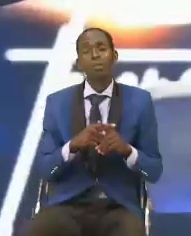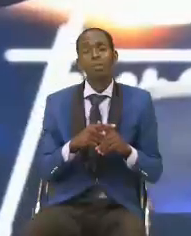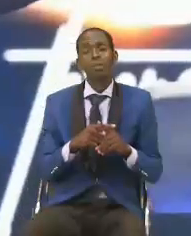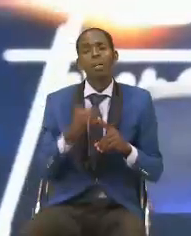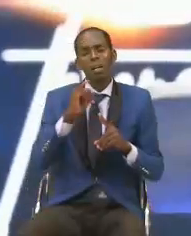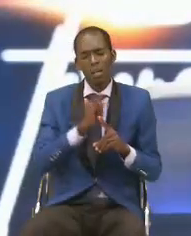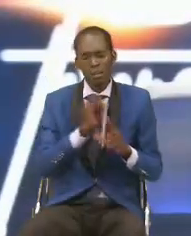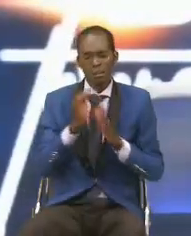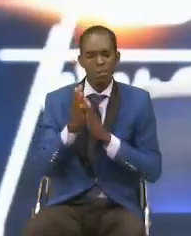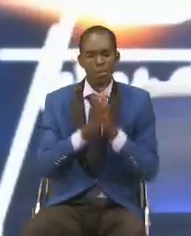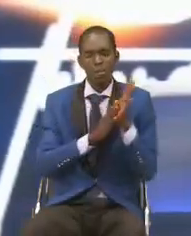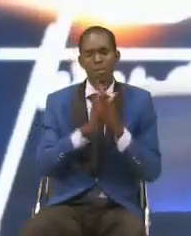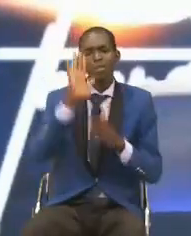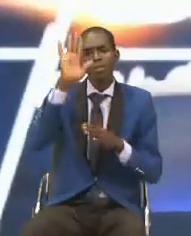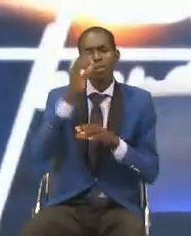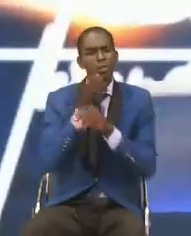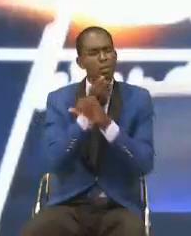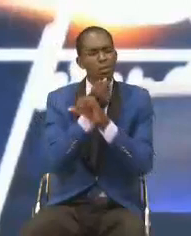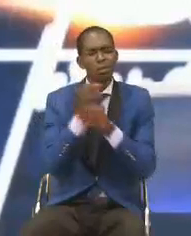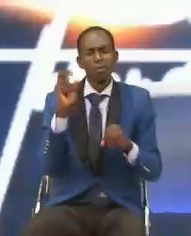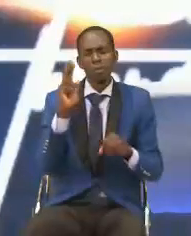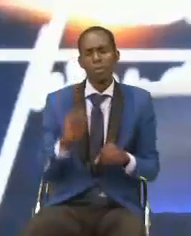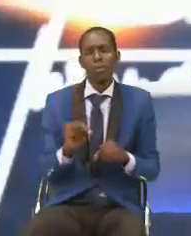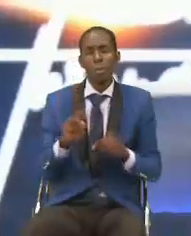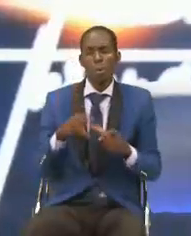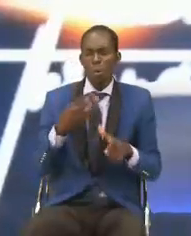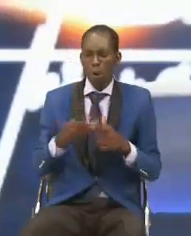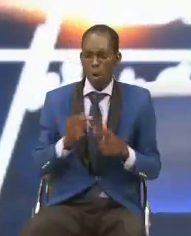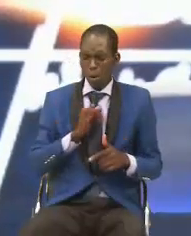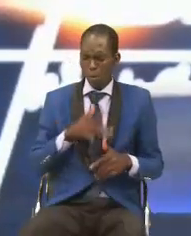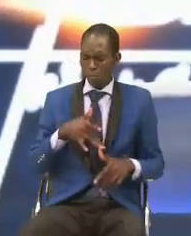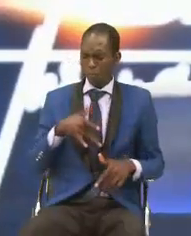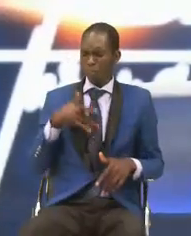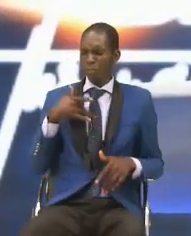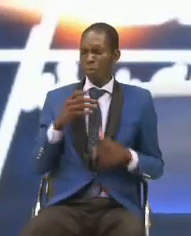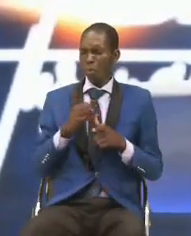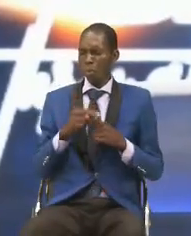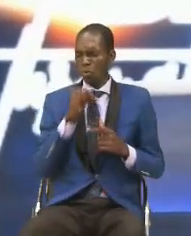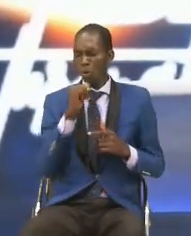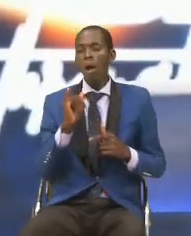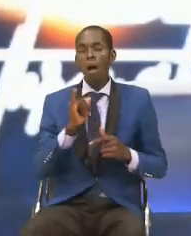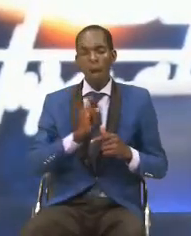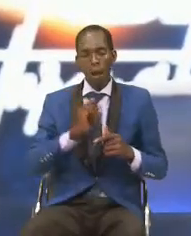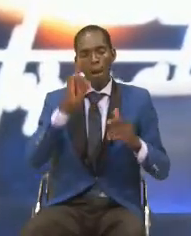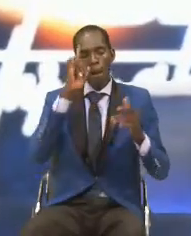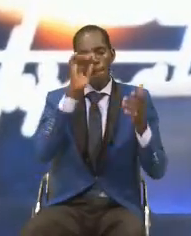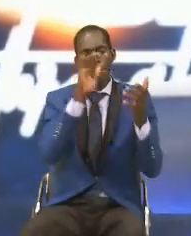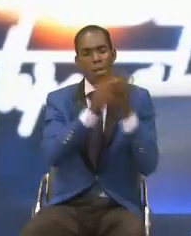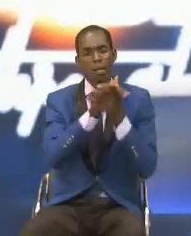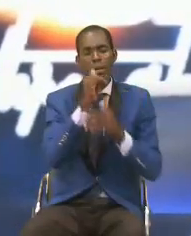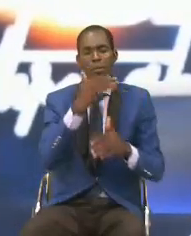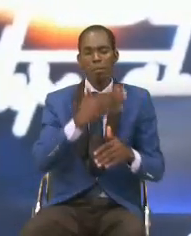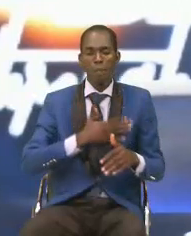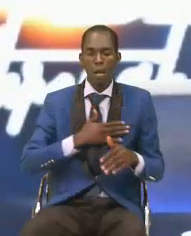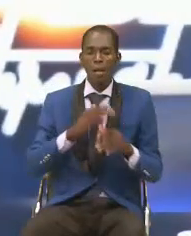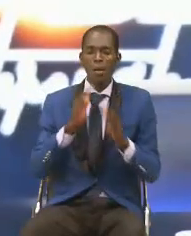i receive your salvation whether i feel anything or not i believe